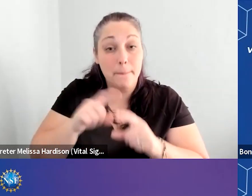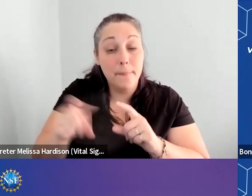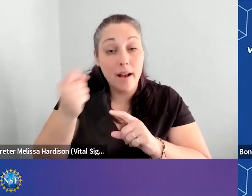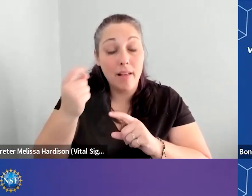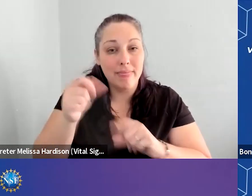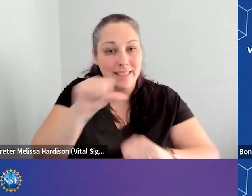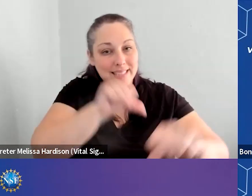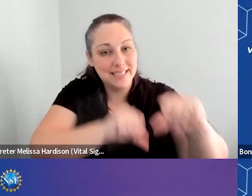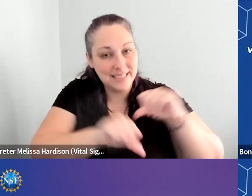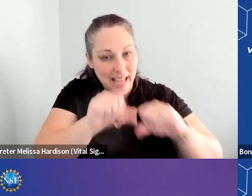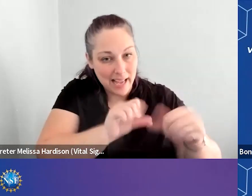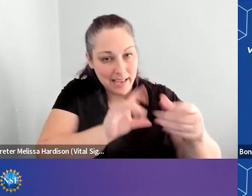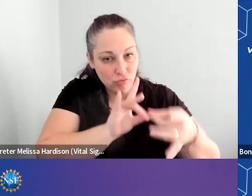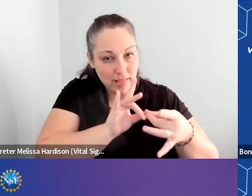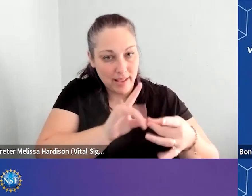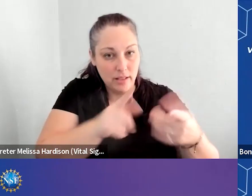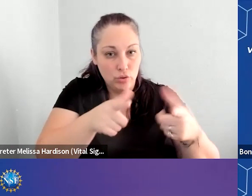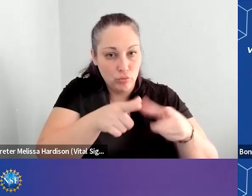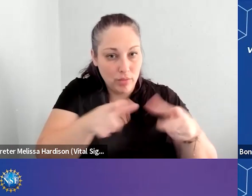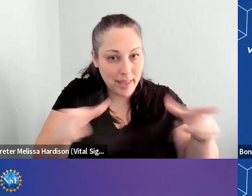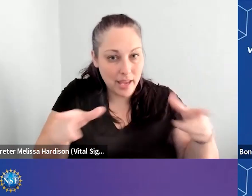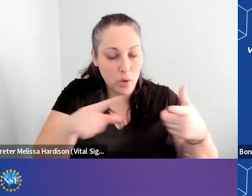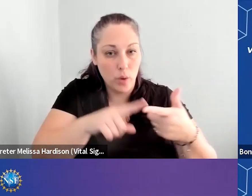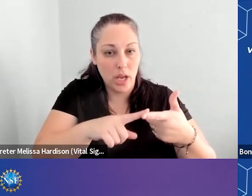and cognitive function, and cognitive science,